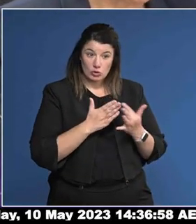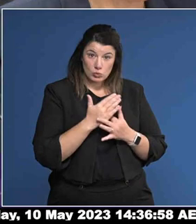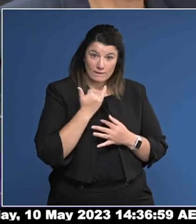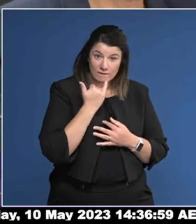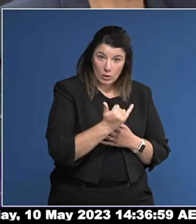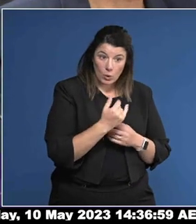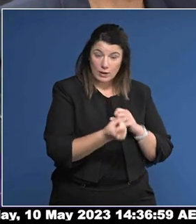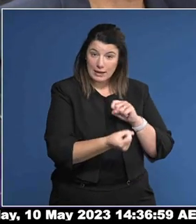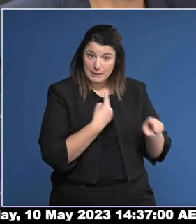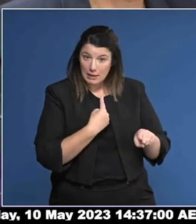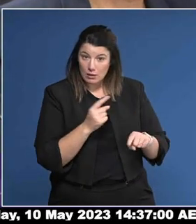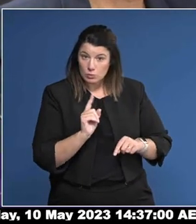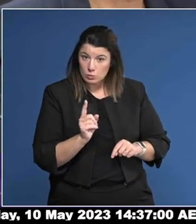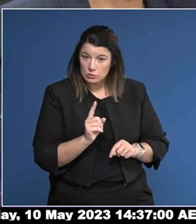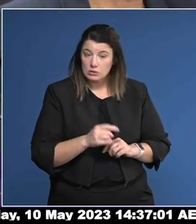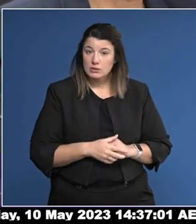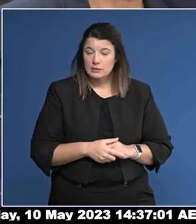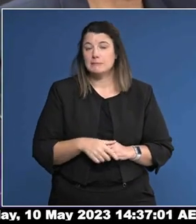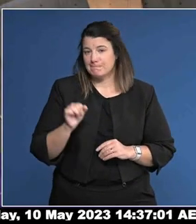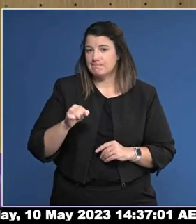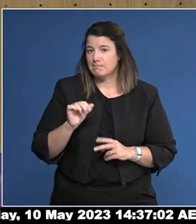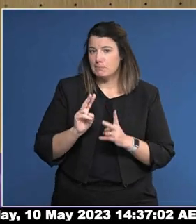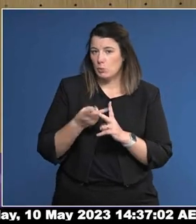email? MS BULLEN: Yes, that's my recollection. I've read those documents, yes.